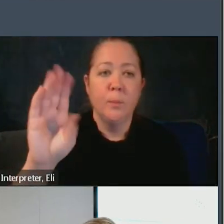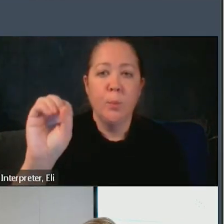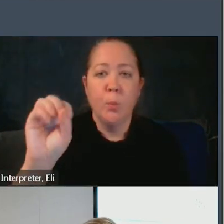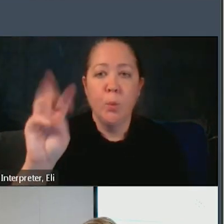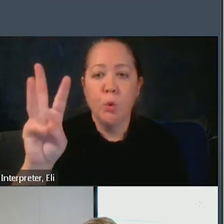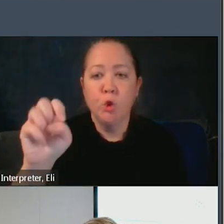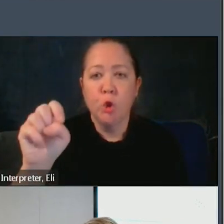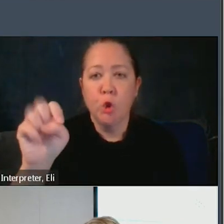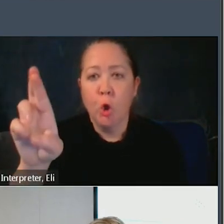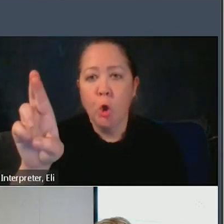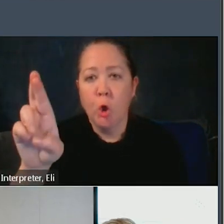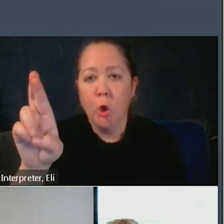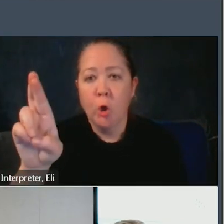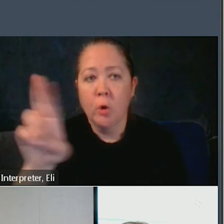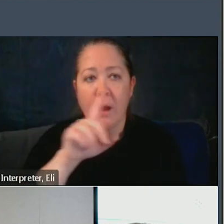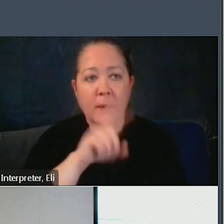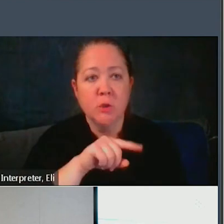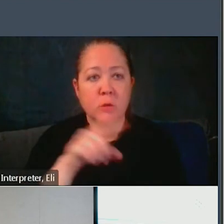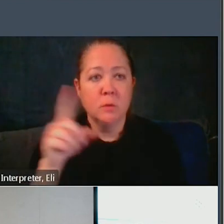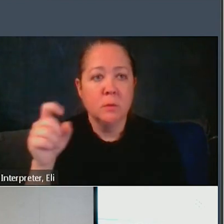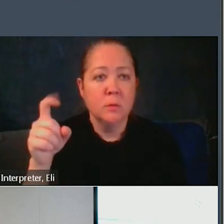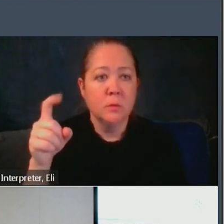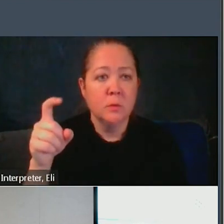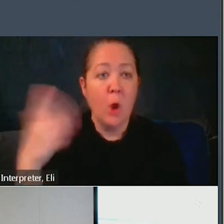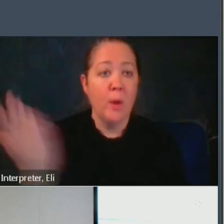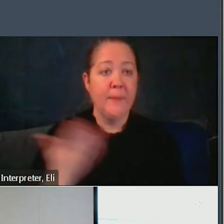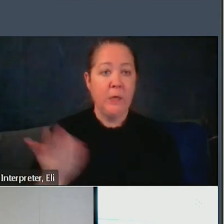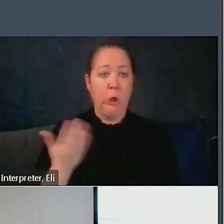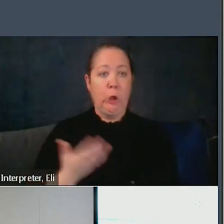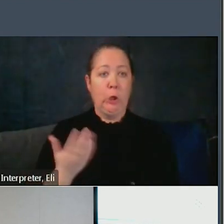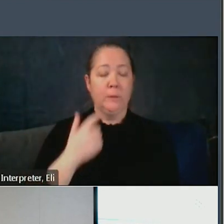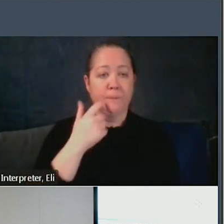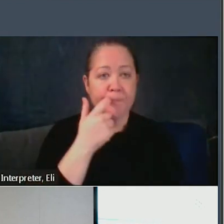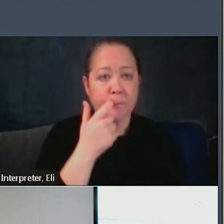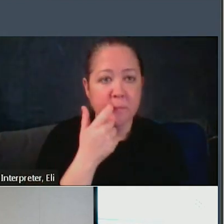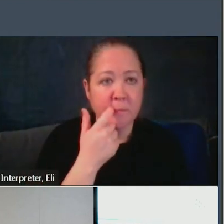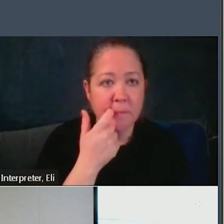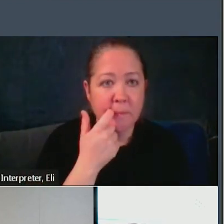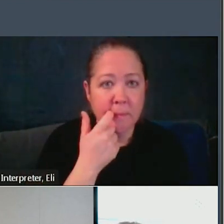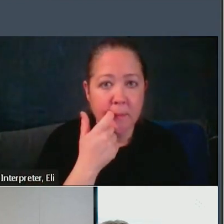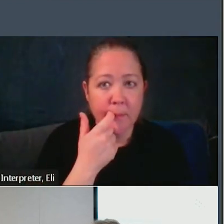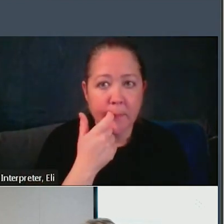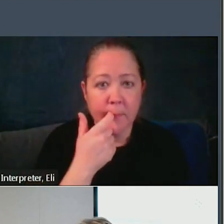Oh, no. She's she's here. She's here with you. Okay, good. She's with Macy Nelson. Okay. So I'll be calling Mr. Nelson.